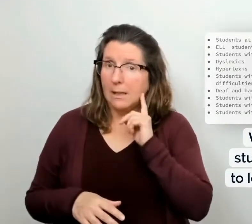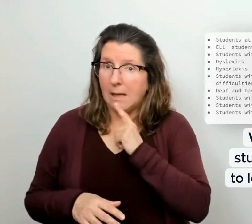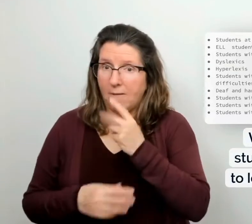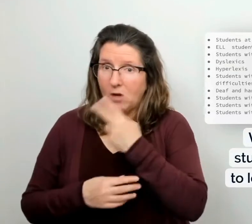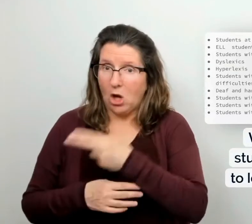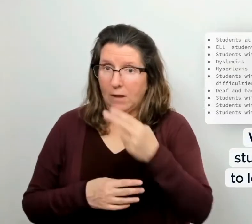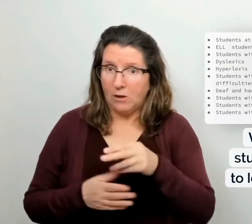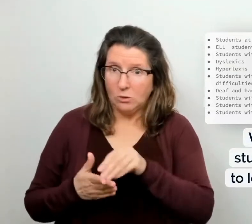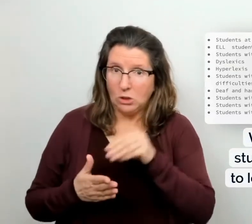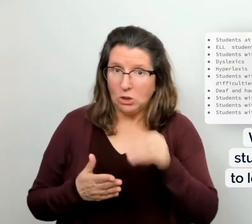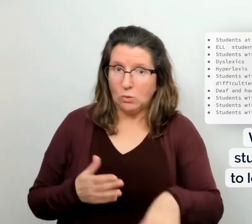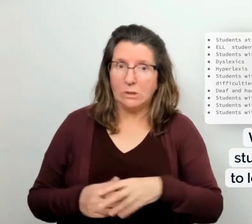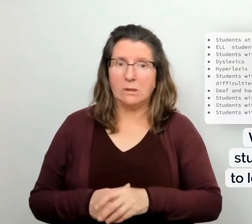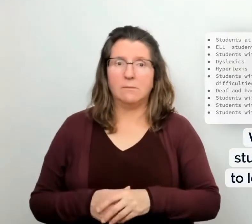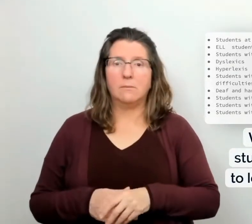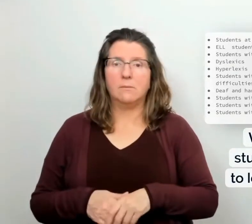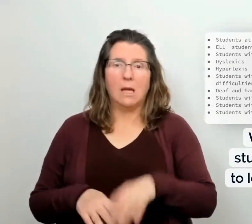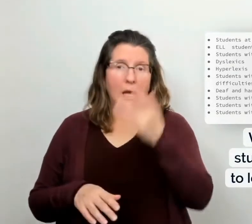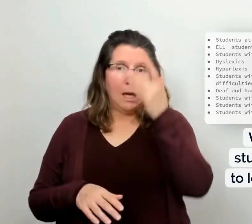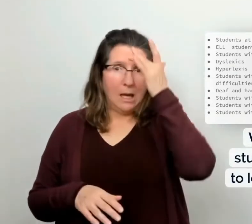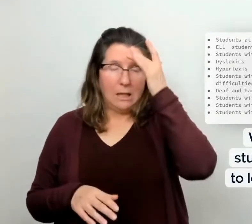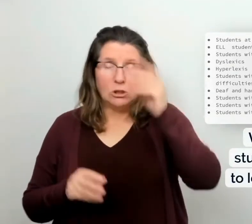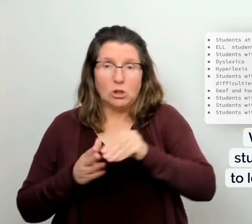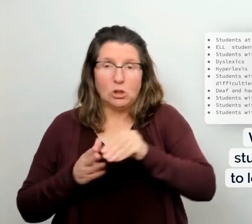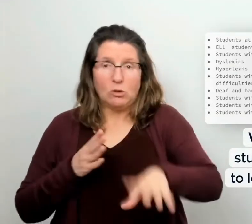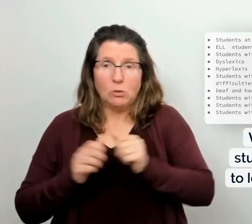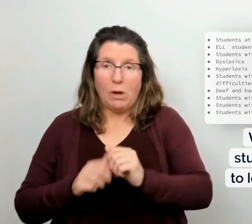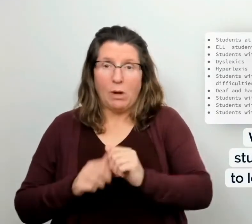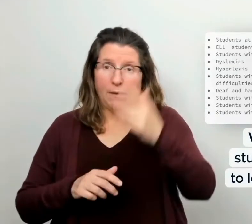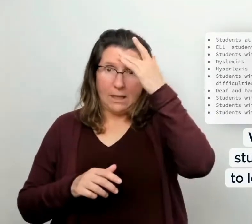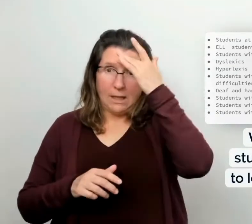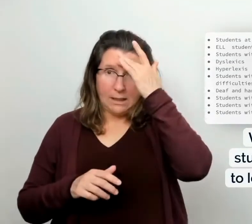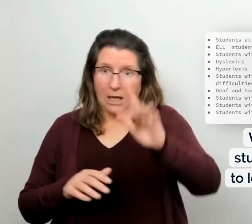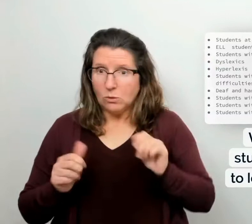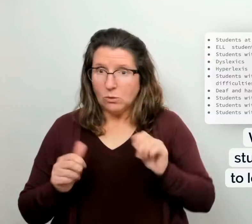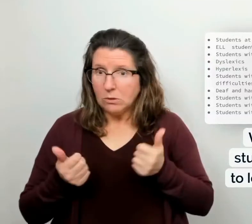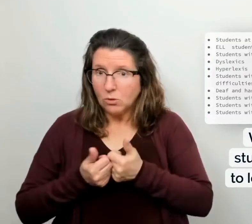Deaf and hard of hearing students. Students with intellectual disabilities.